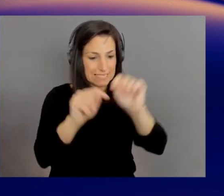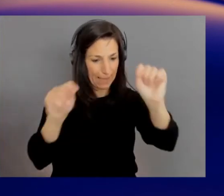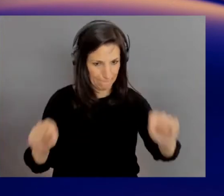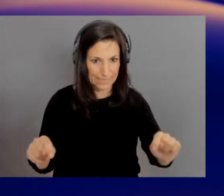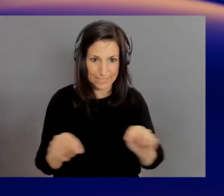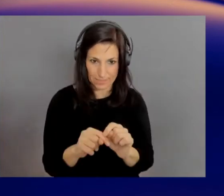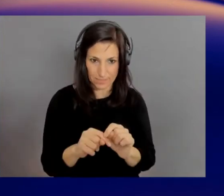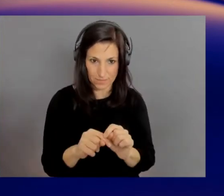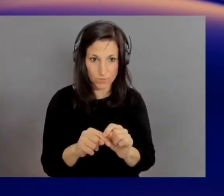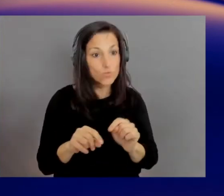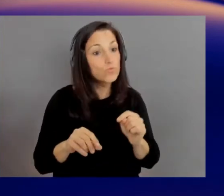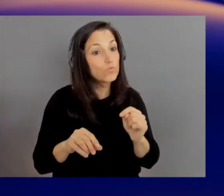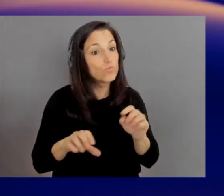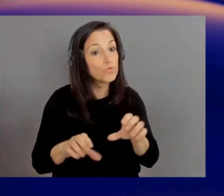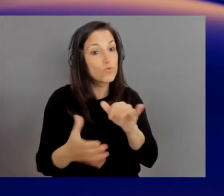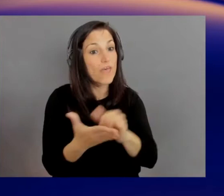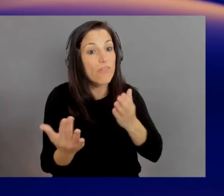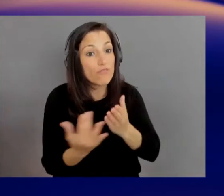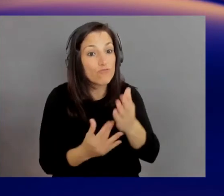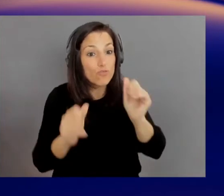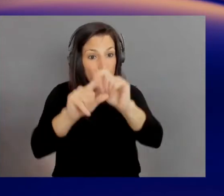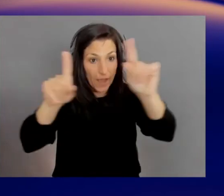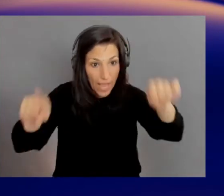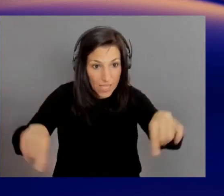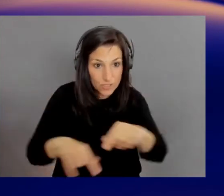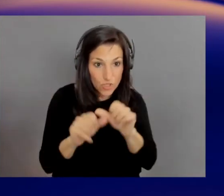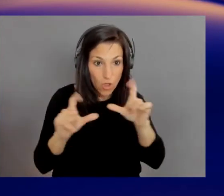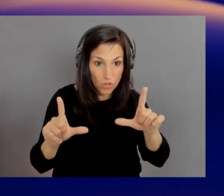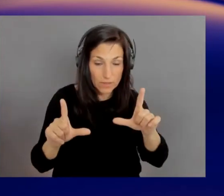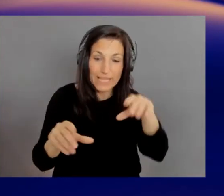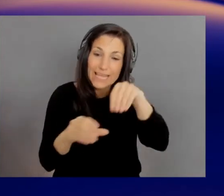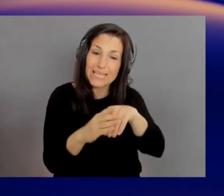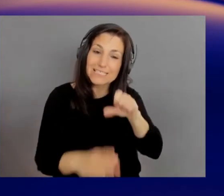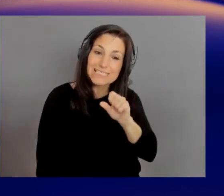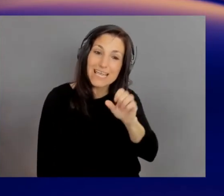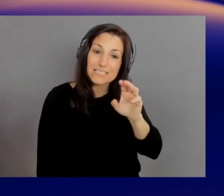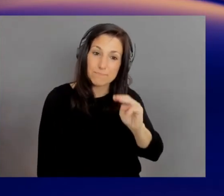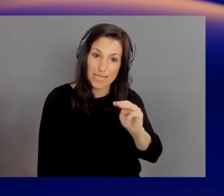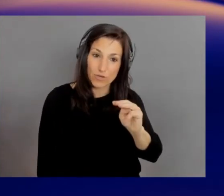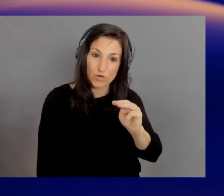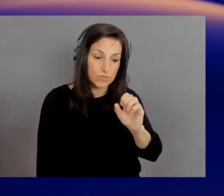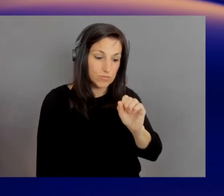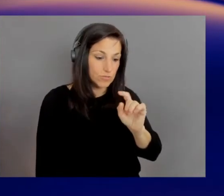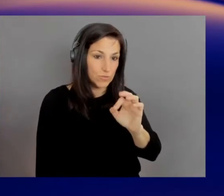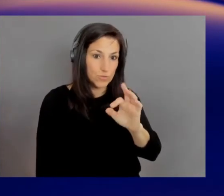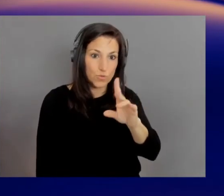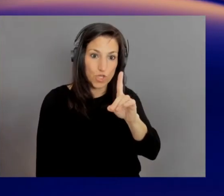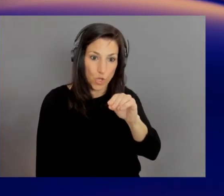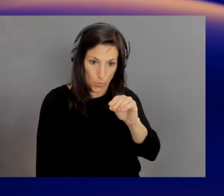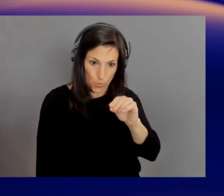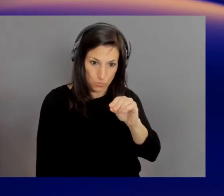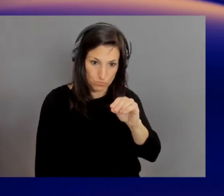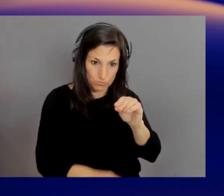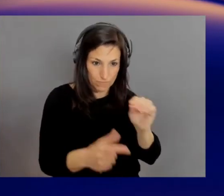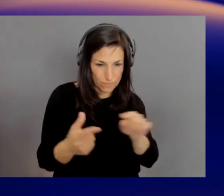Actually, we're in SageMaker Studio. So from SageMaker Studio, if you go over here on this side.